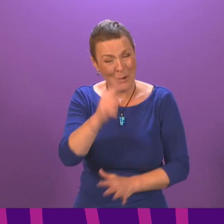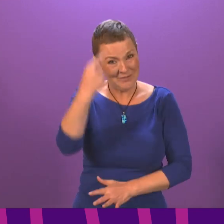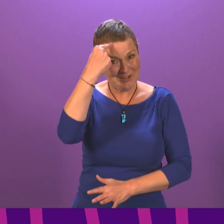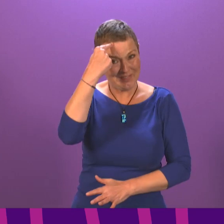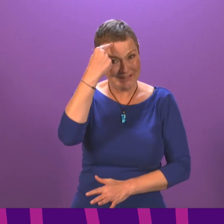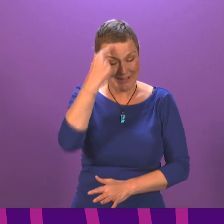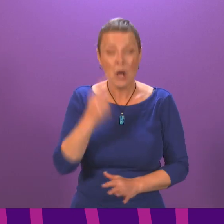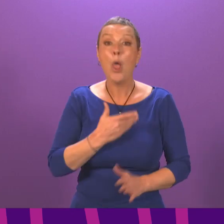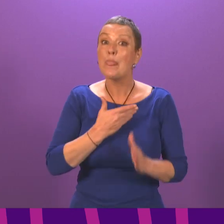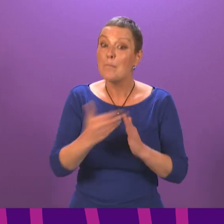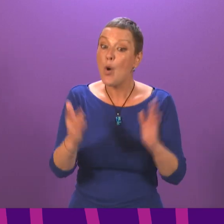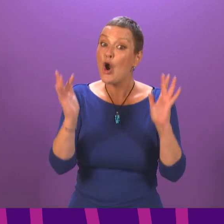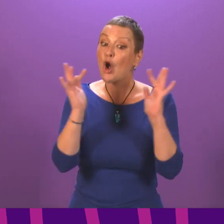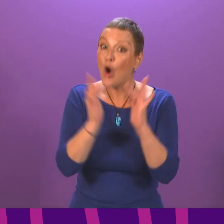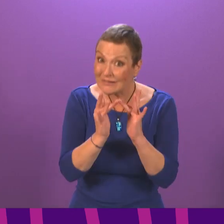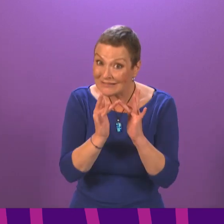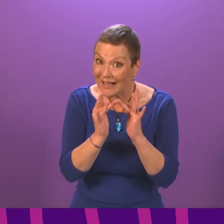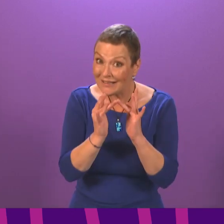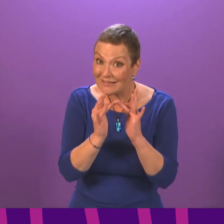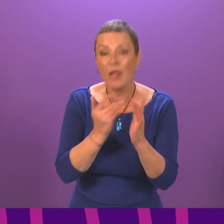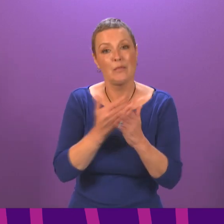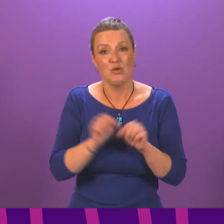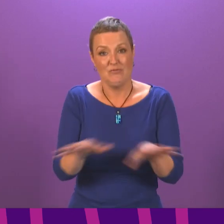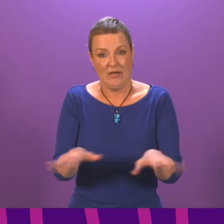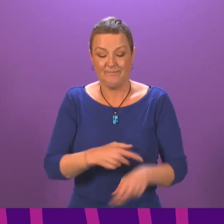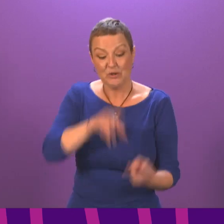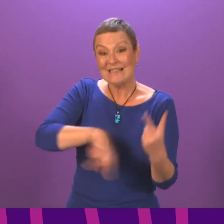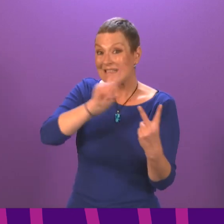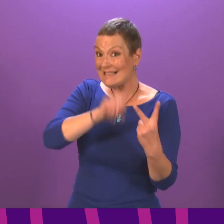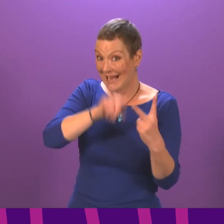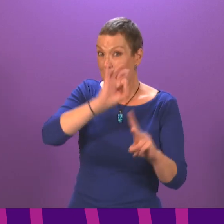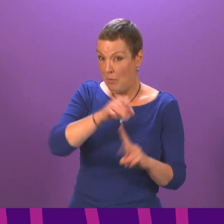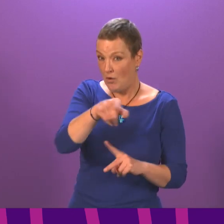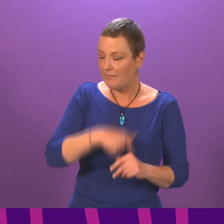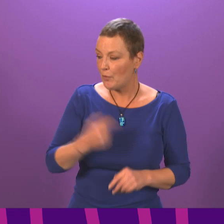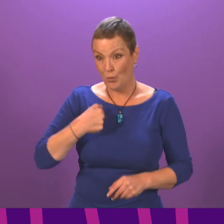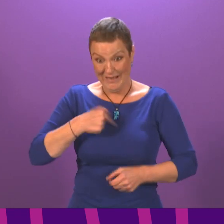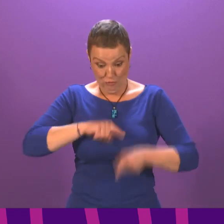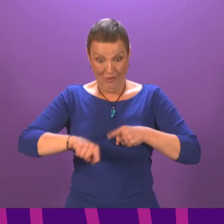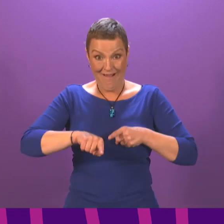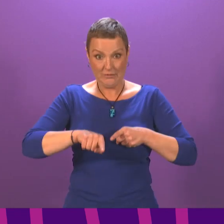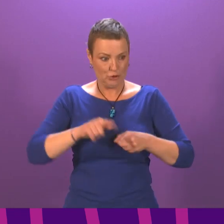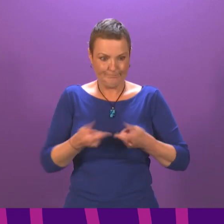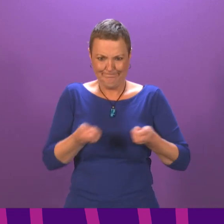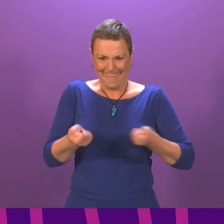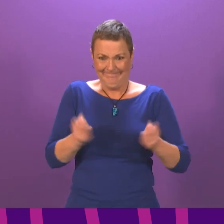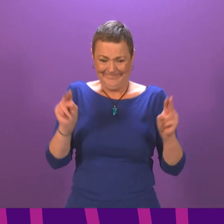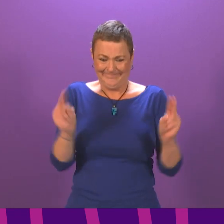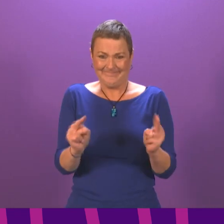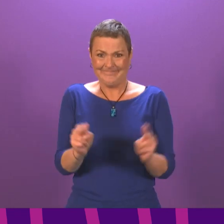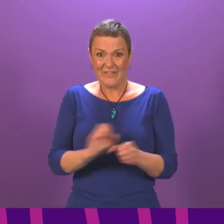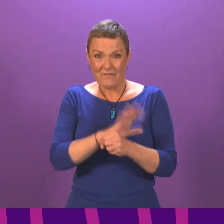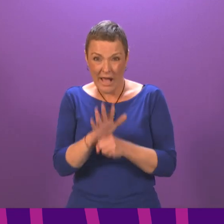The second, and related, reason is that, when we are trying to control the virus and limit